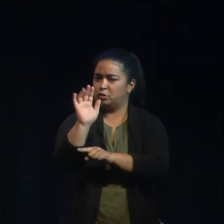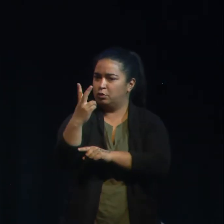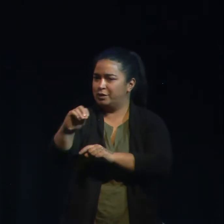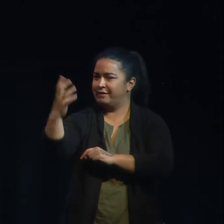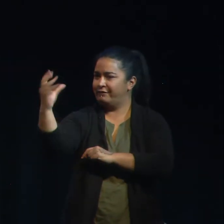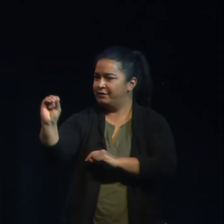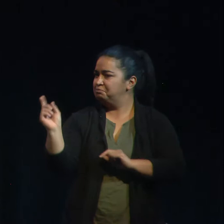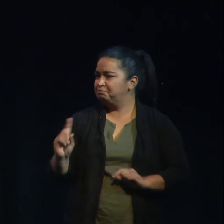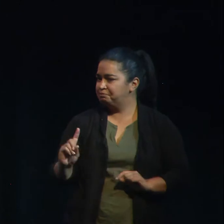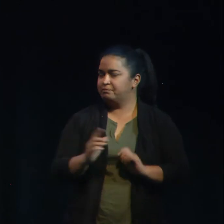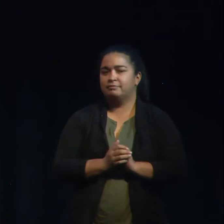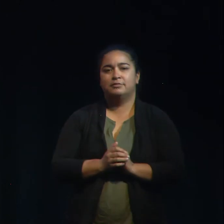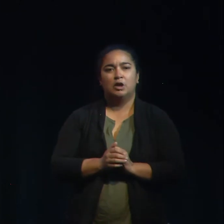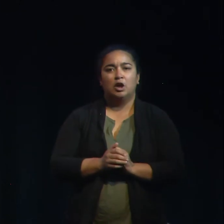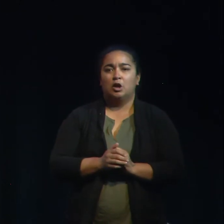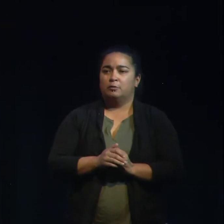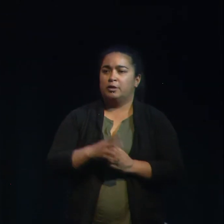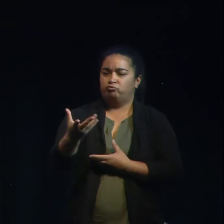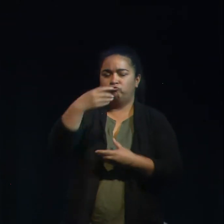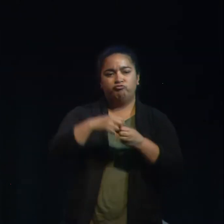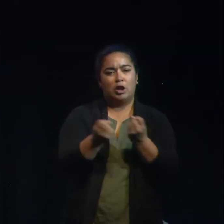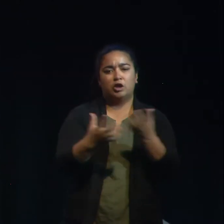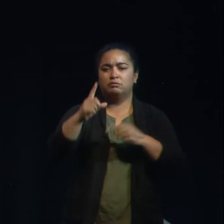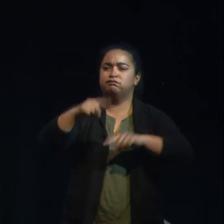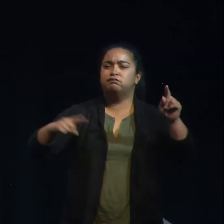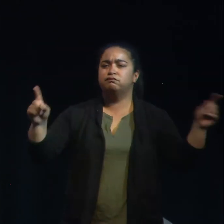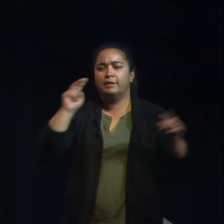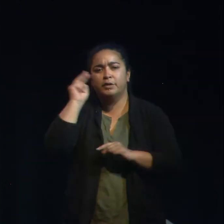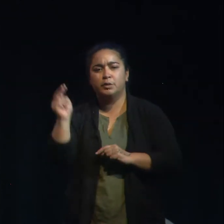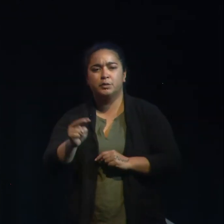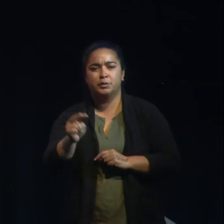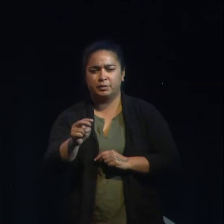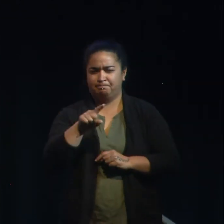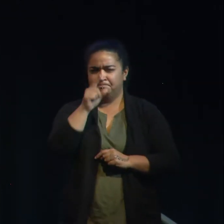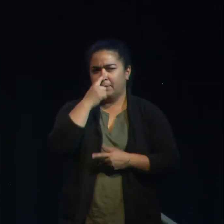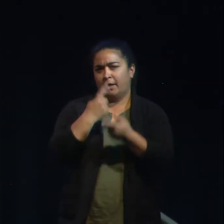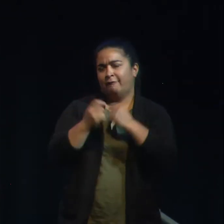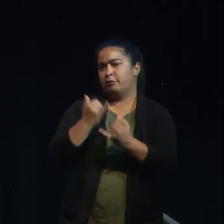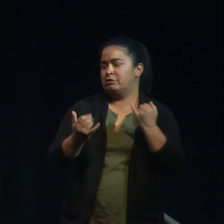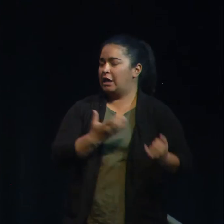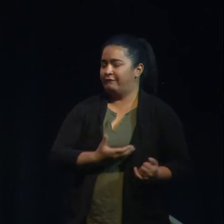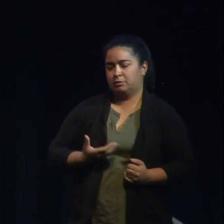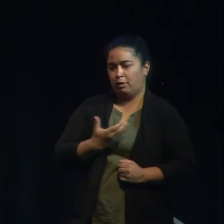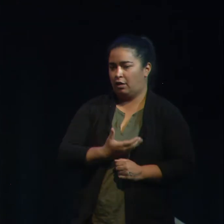We gathered a range of diverse views, and sometimes that can be an uncomfortable space.